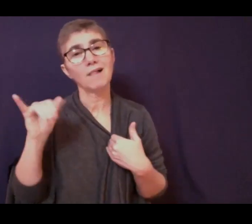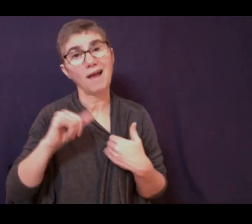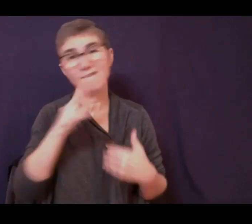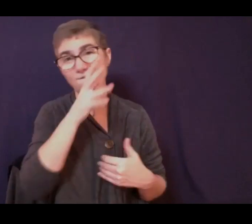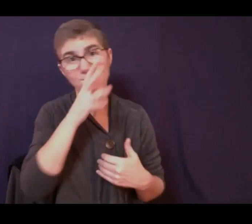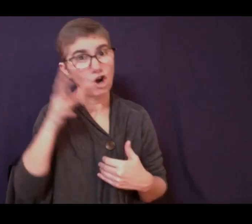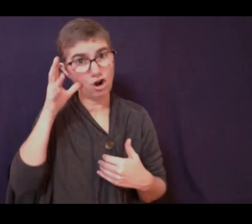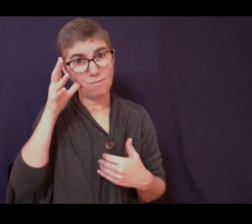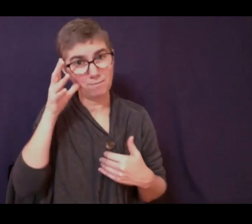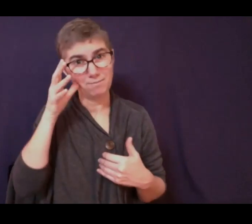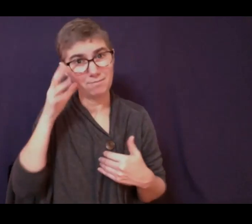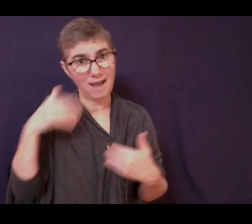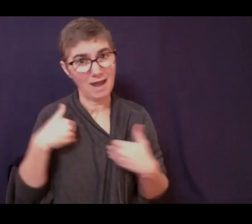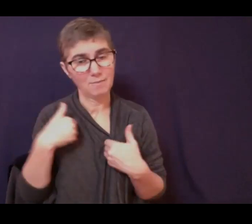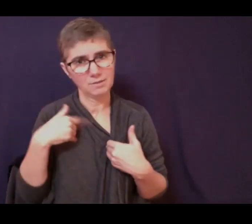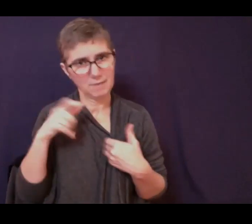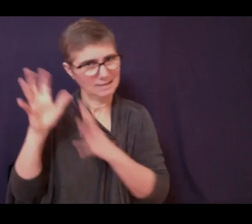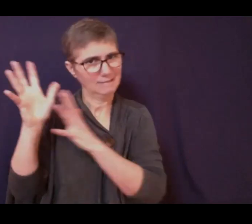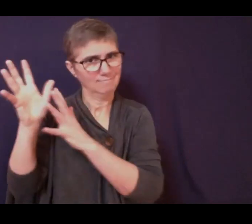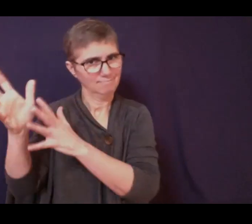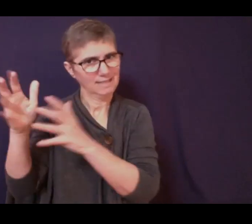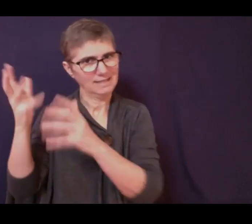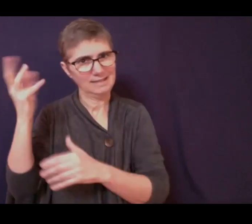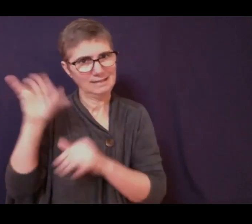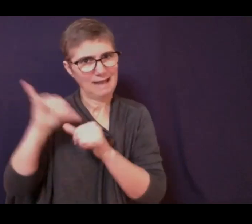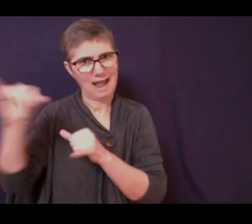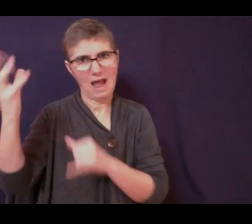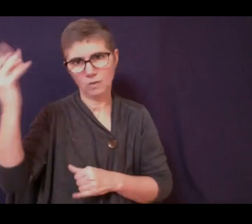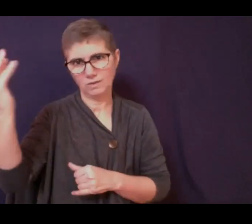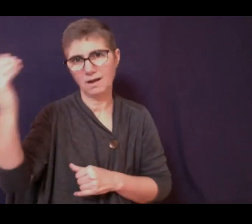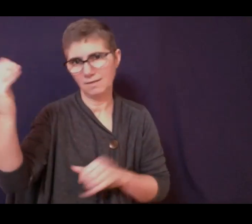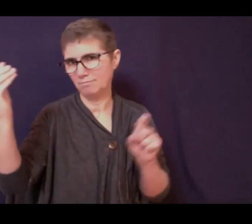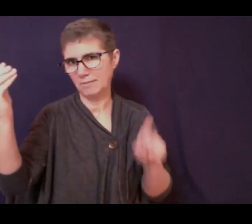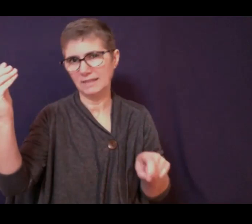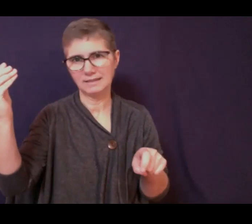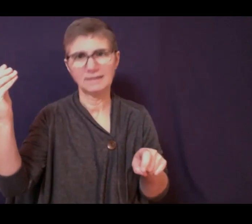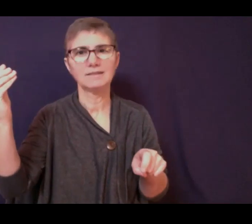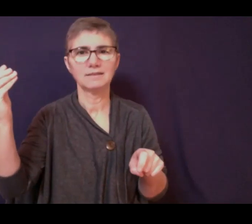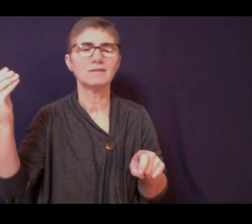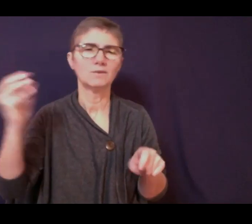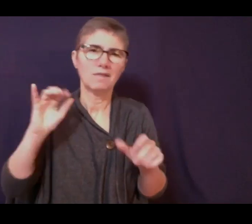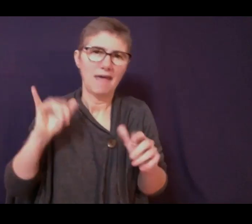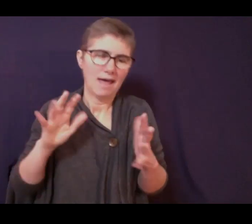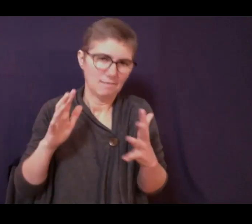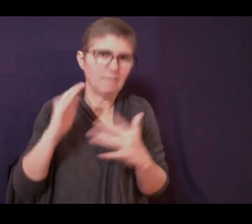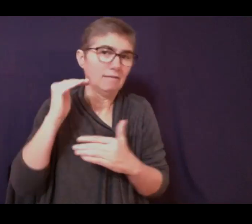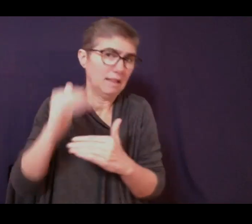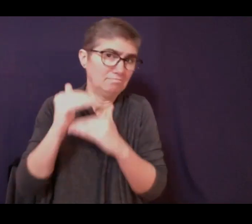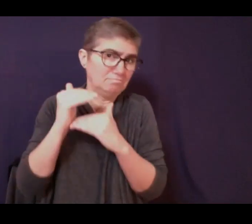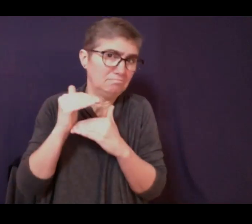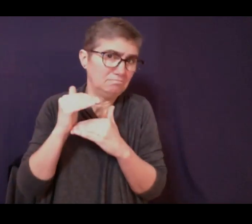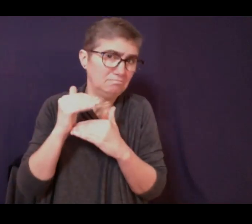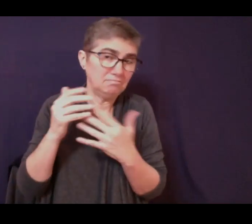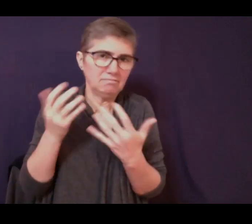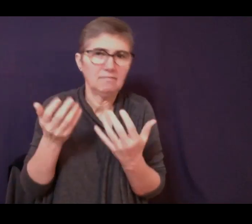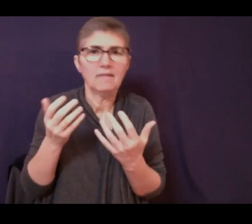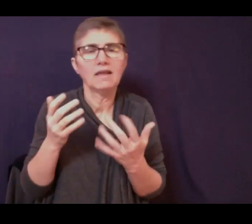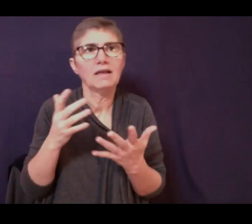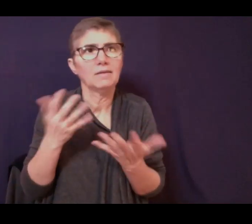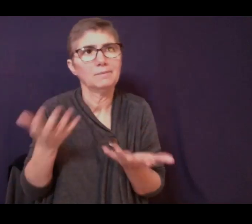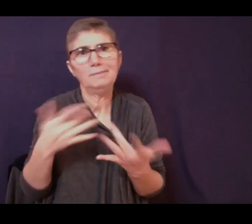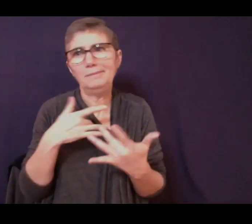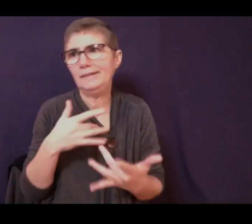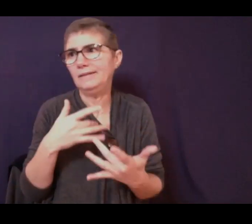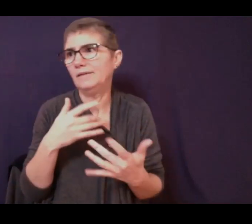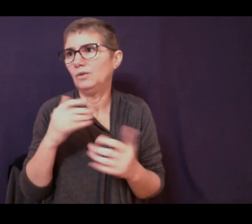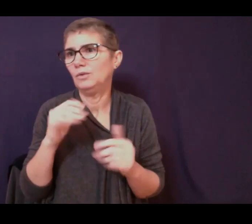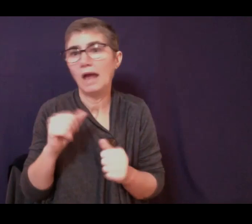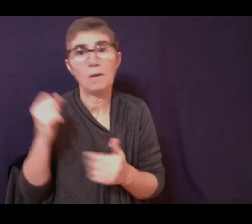so you know I think that that adds to your consideration as well like it's much less likely that you